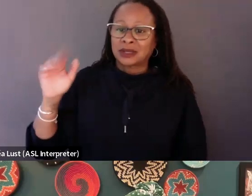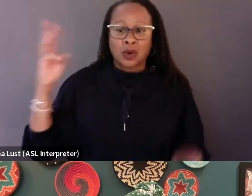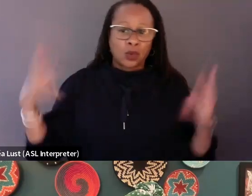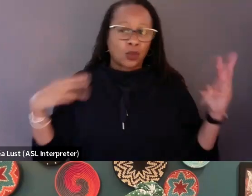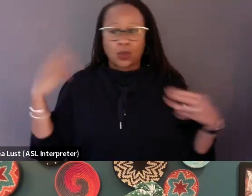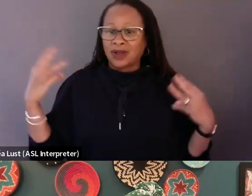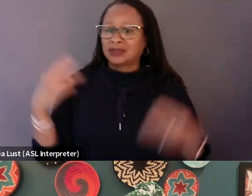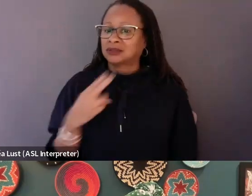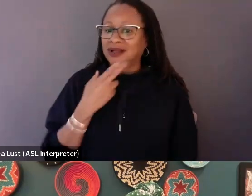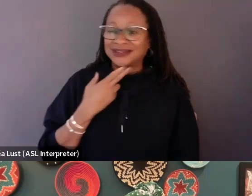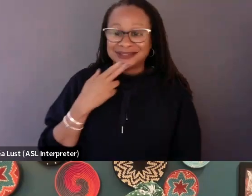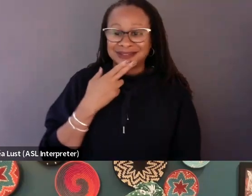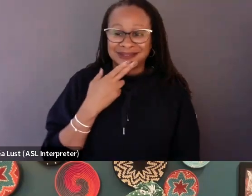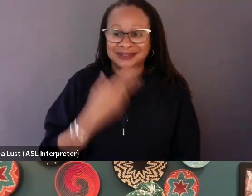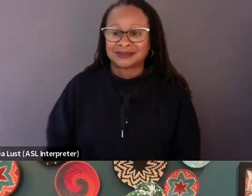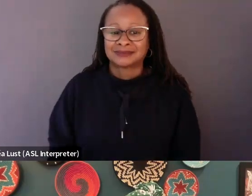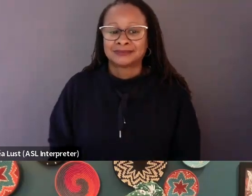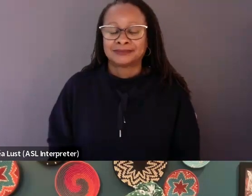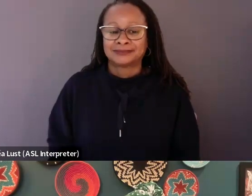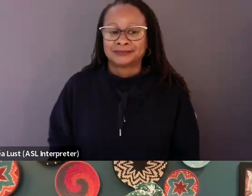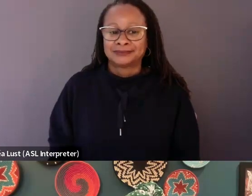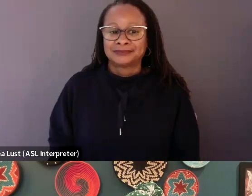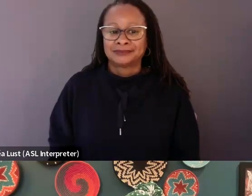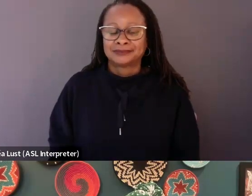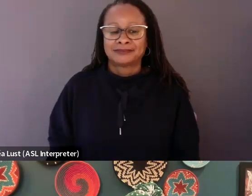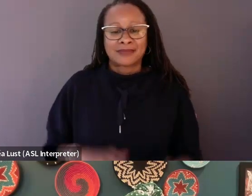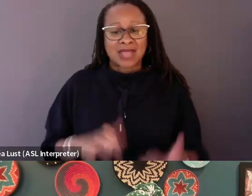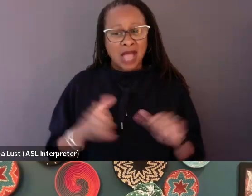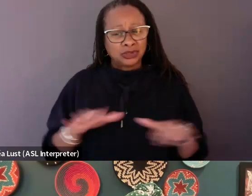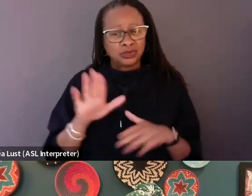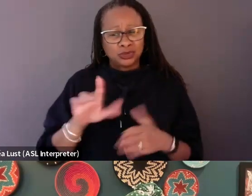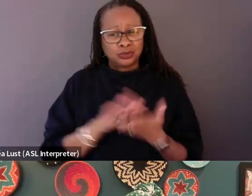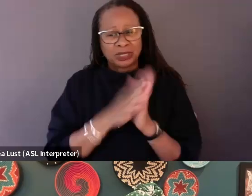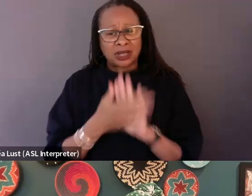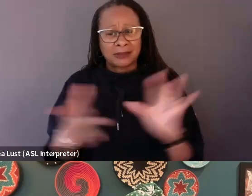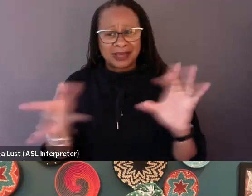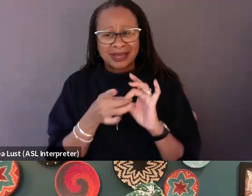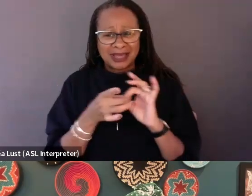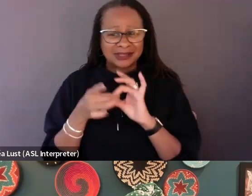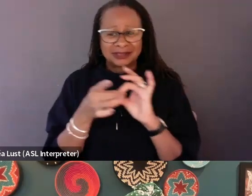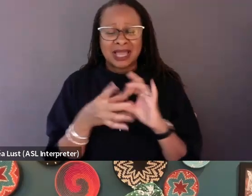And how did you become connected and collaborate with Atanas?